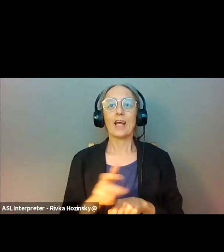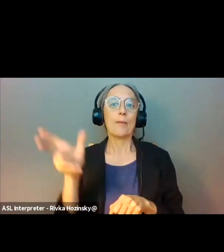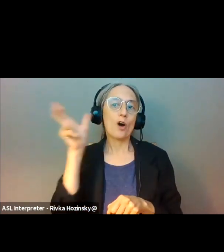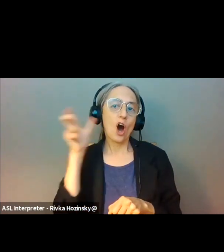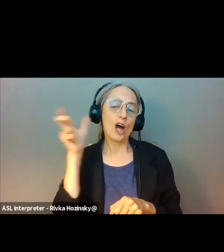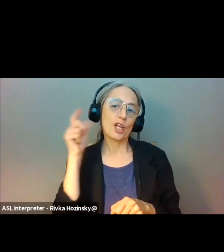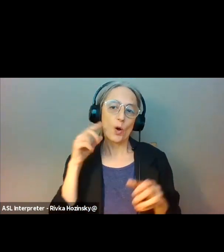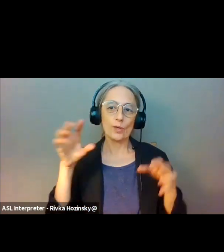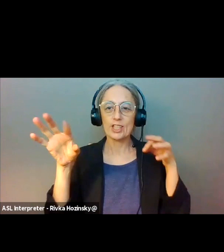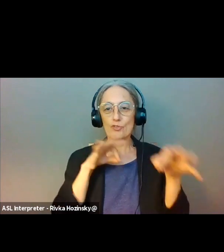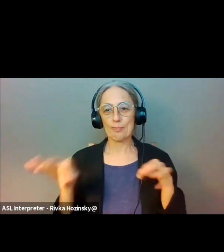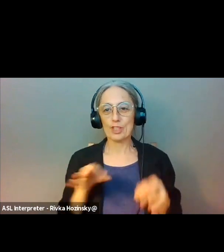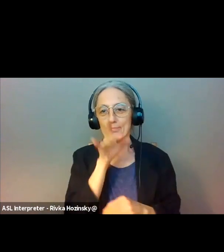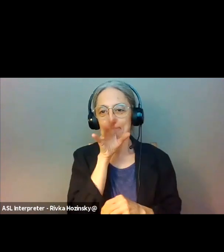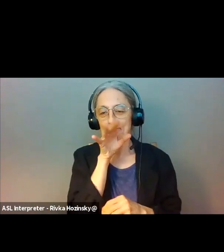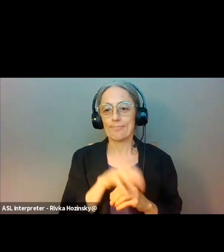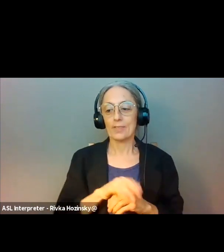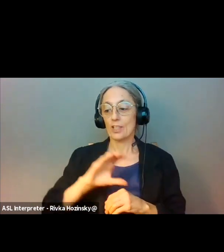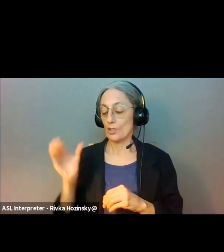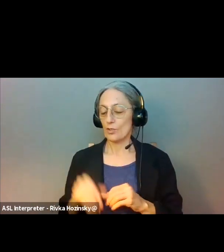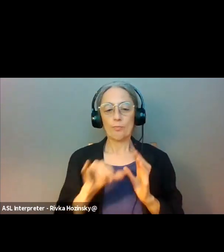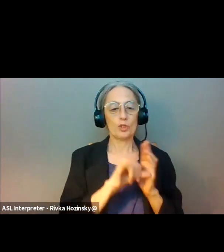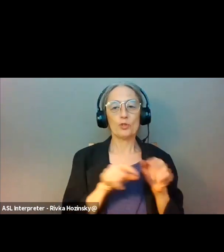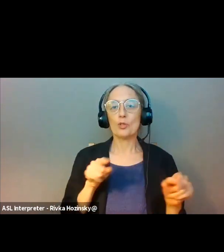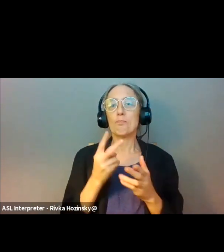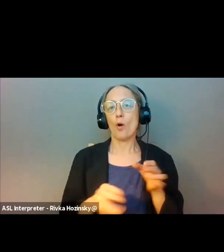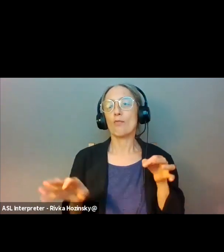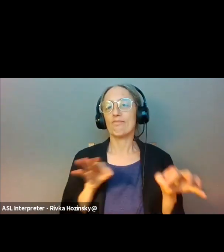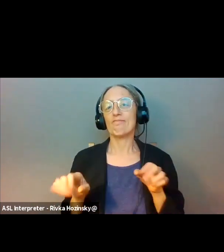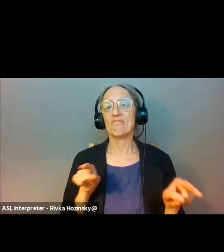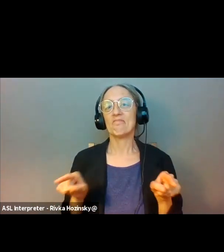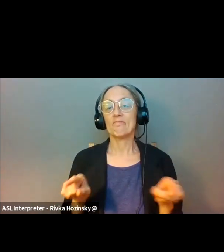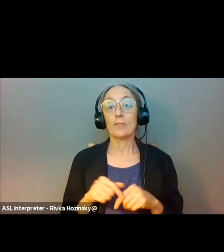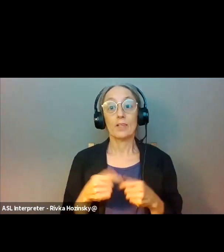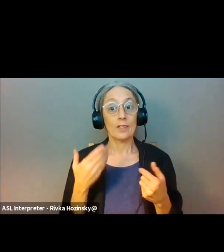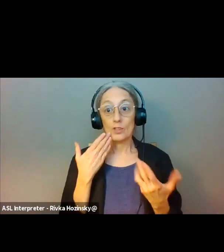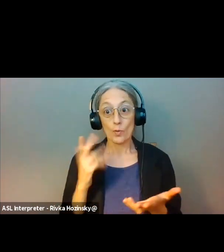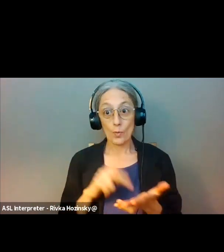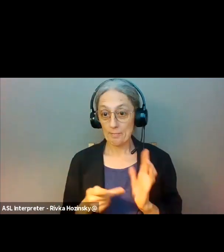that will be in Zoom and YouTube. For those not already familiar, audio description describes the important